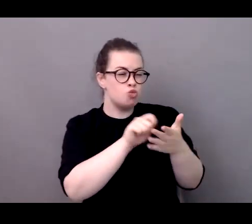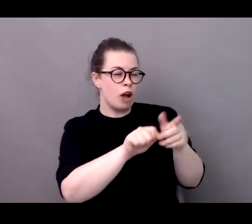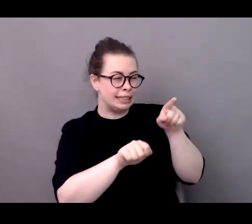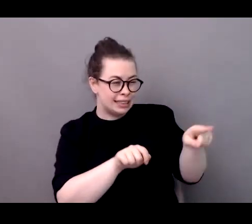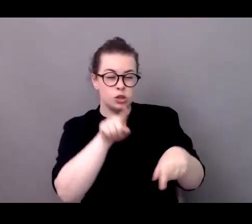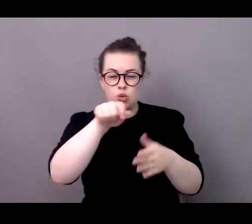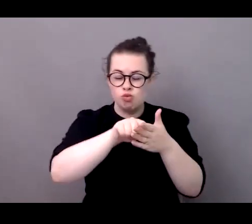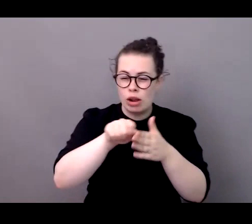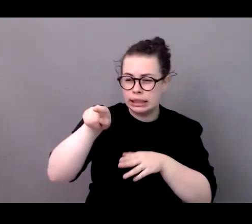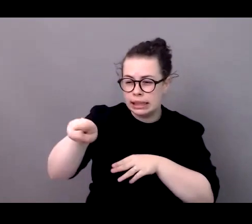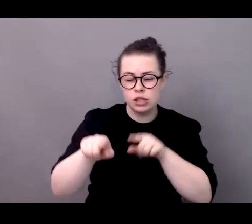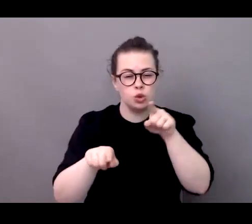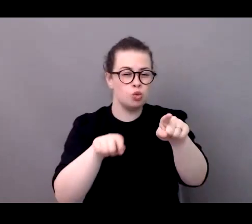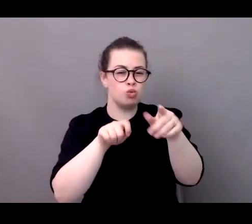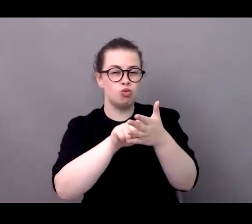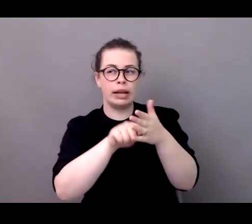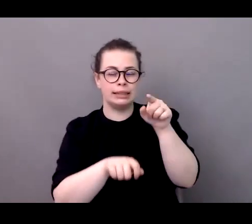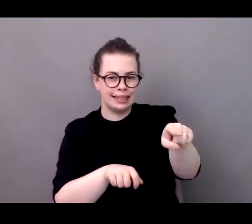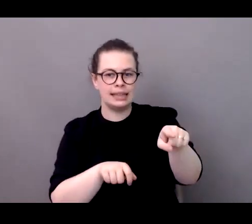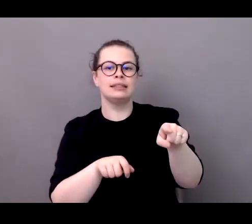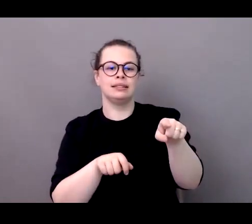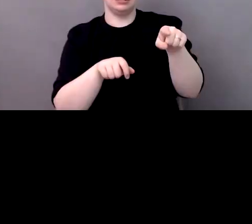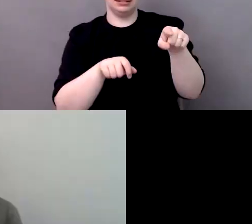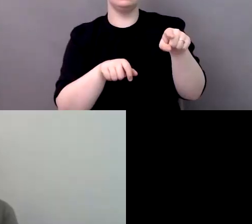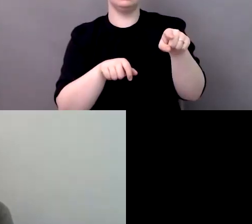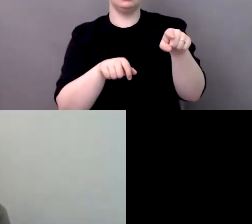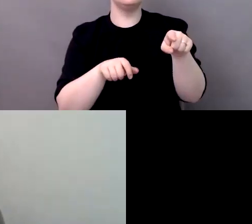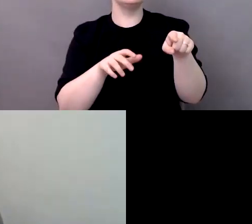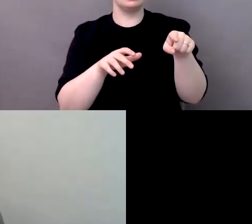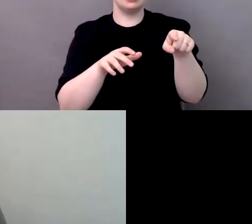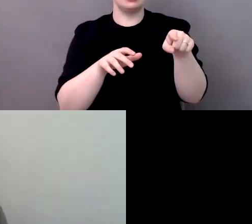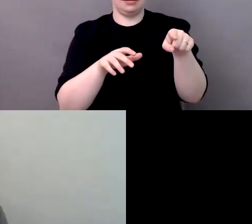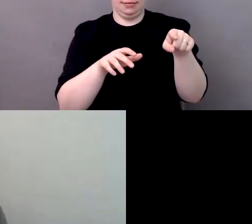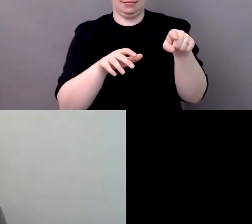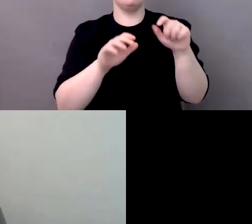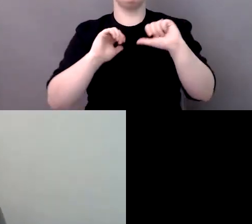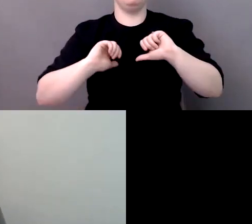responsible for in your own section. You will be given a link to a Google document,